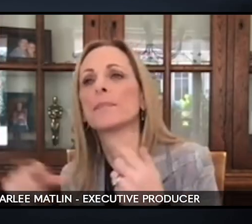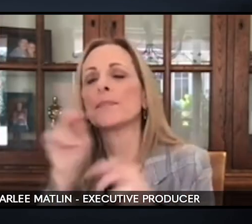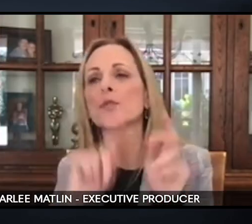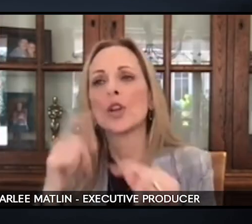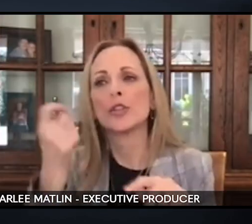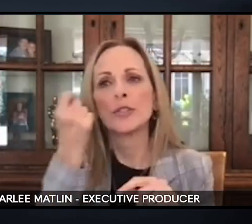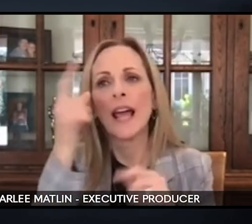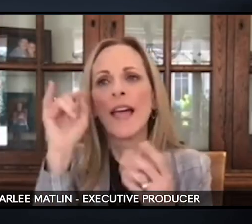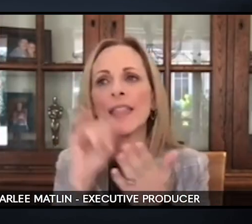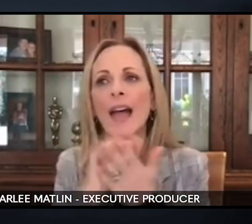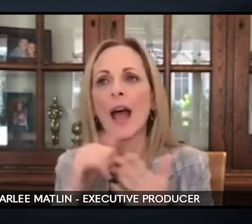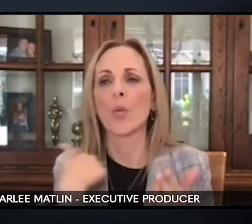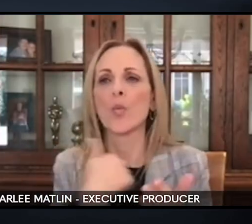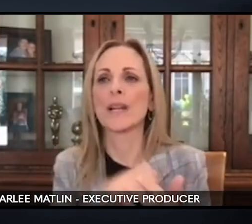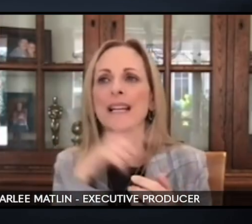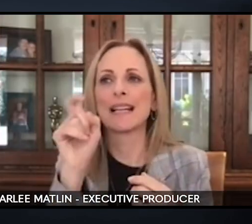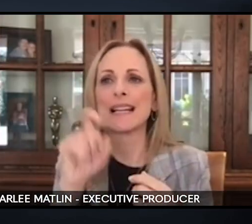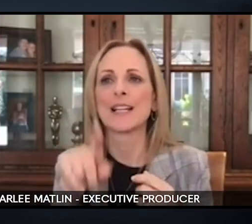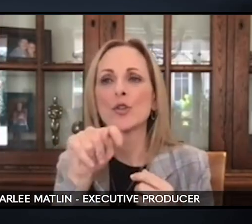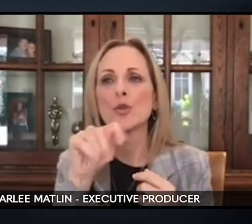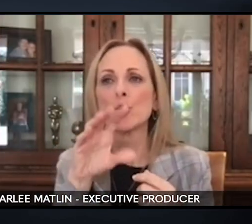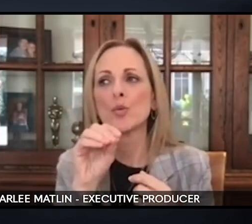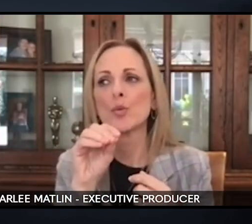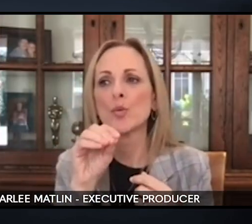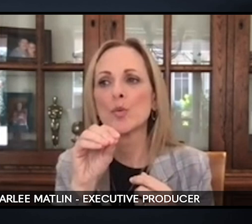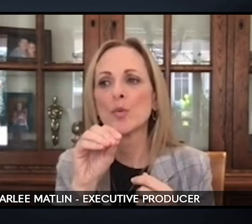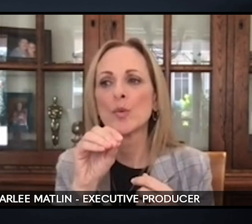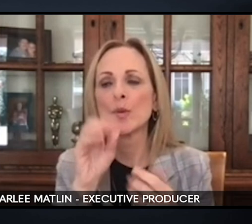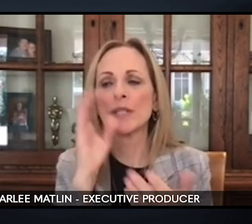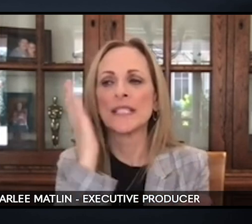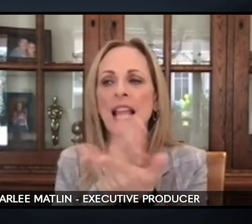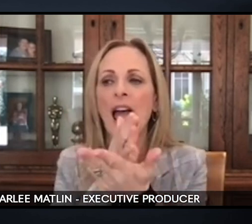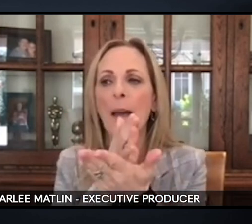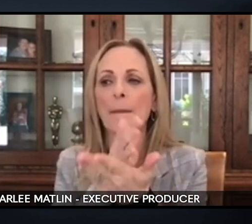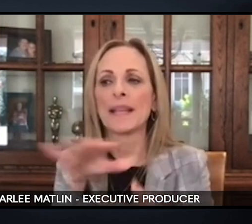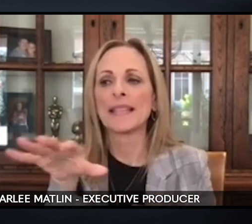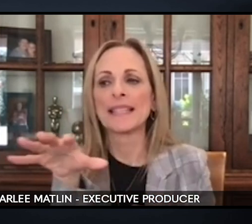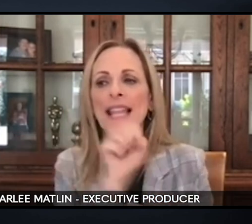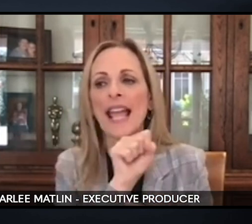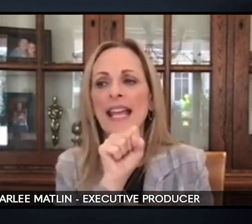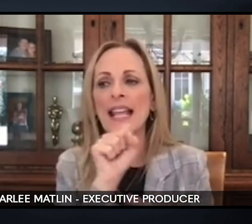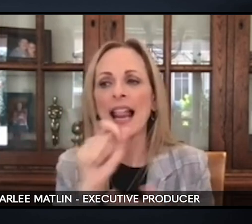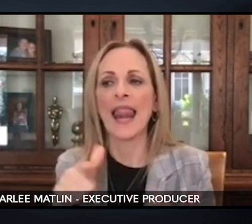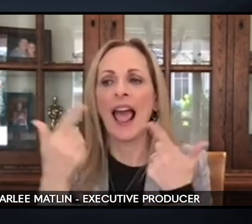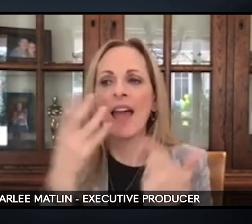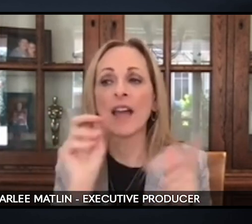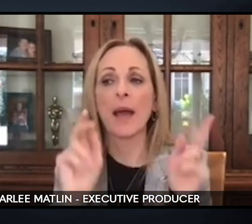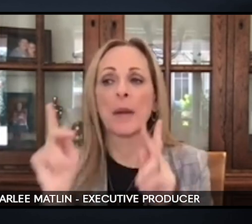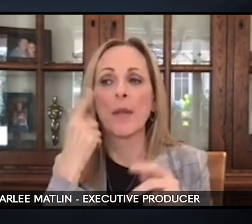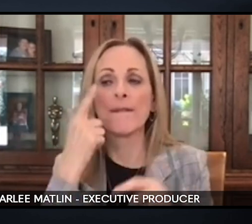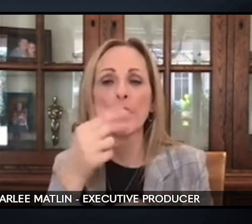Marlee: I want audiences to understand that we need to be able to stop taking